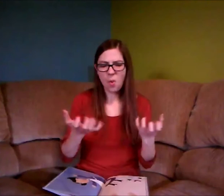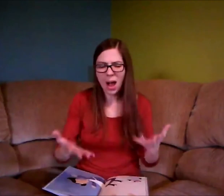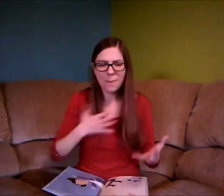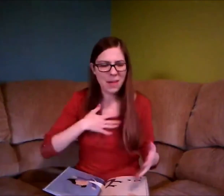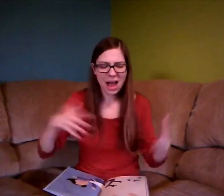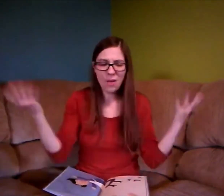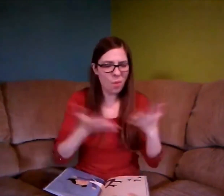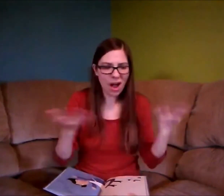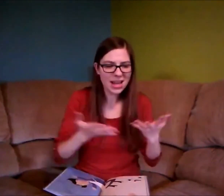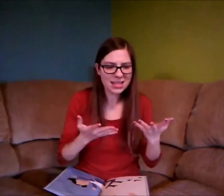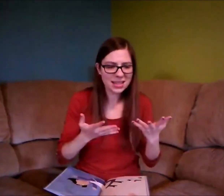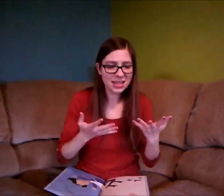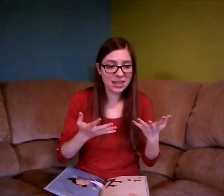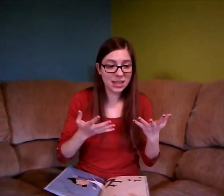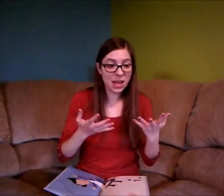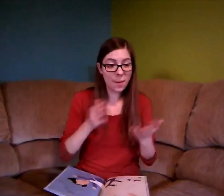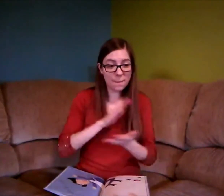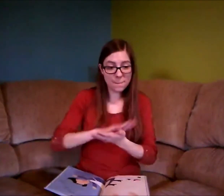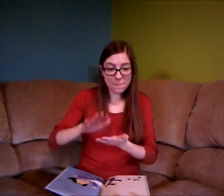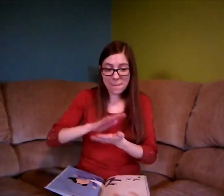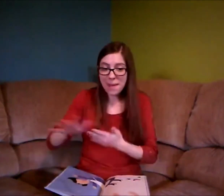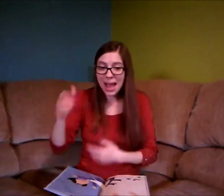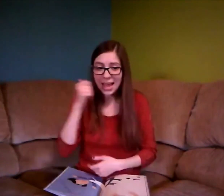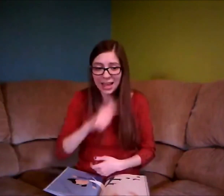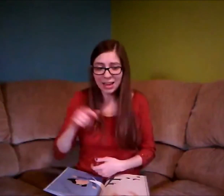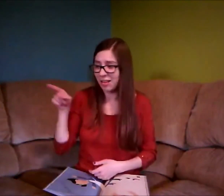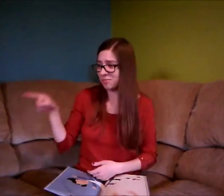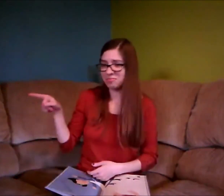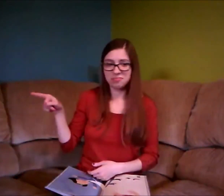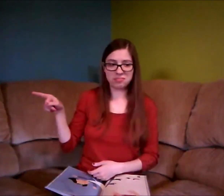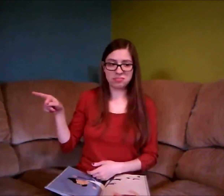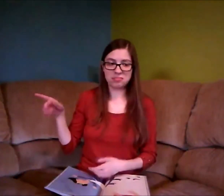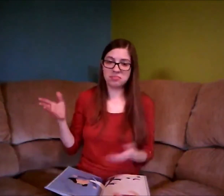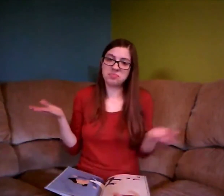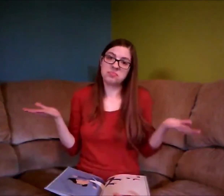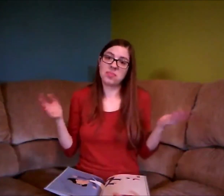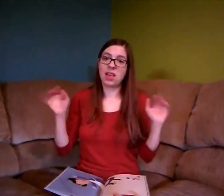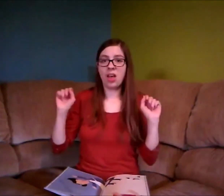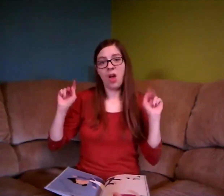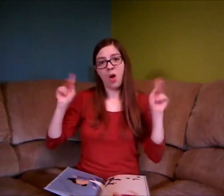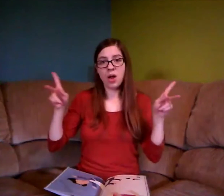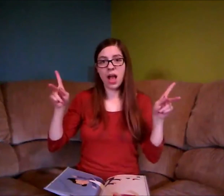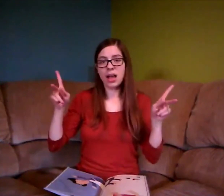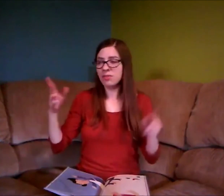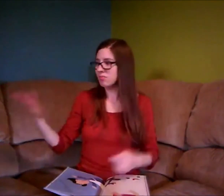Confused, Rapunzel pushed out her maid.